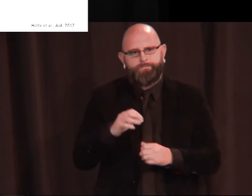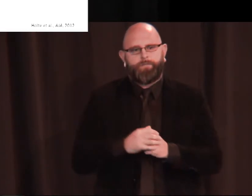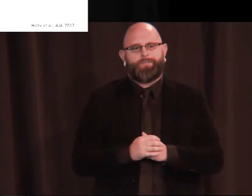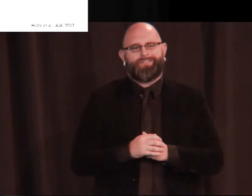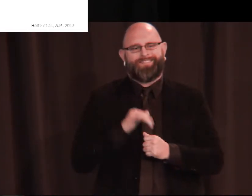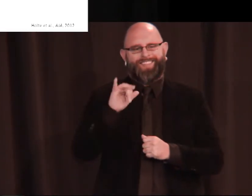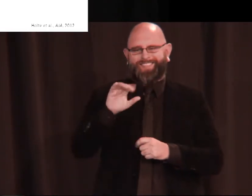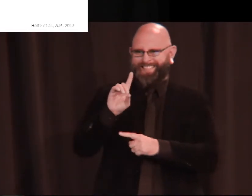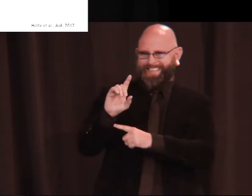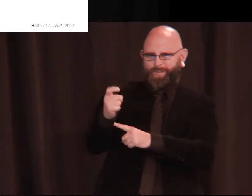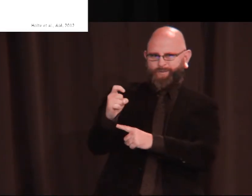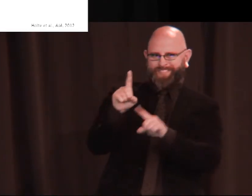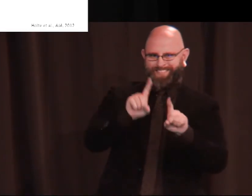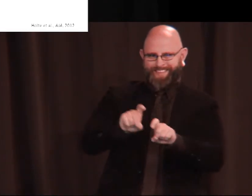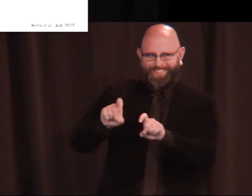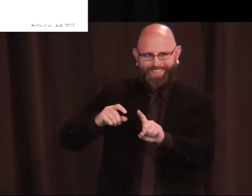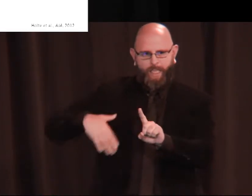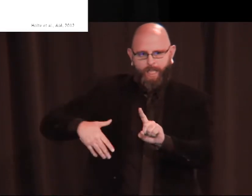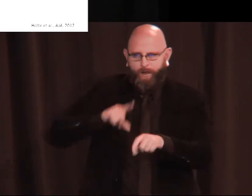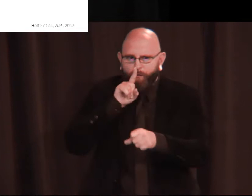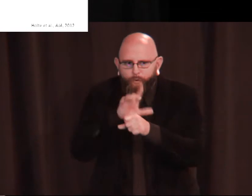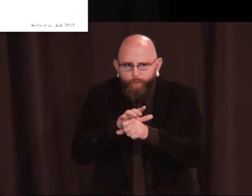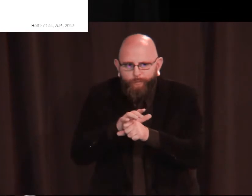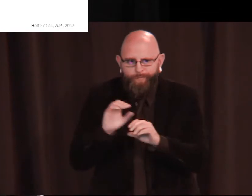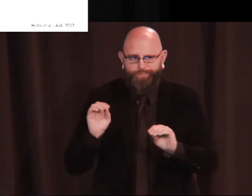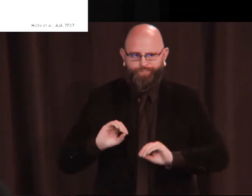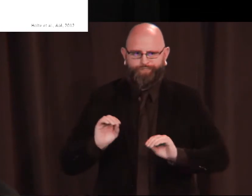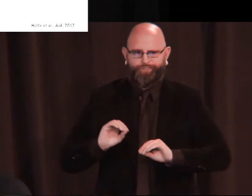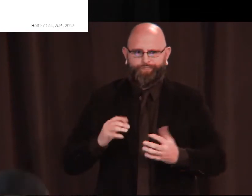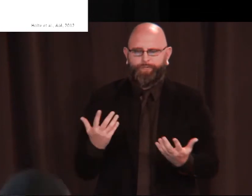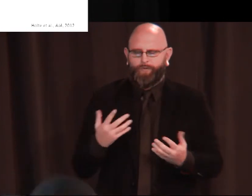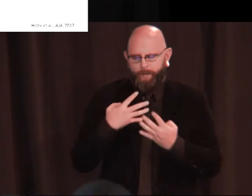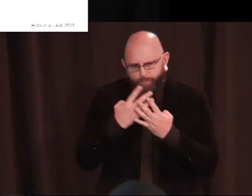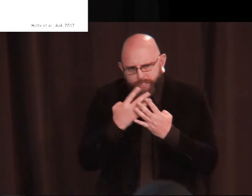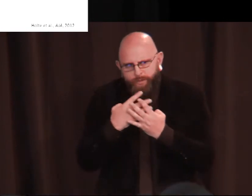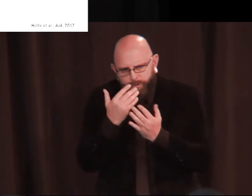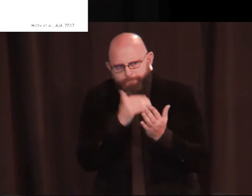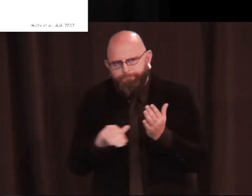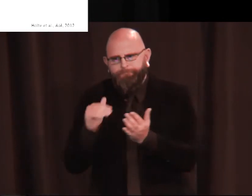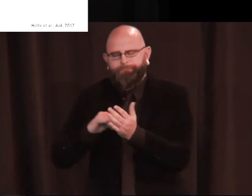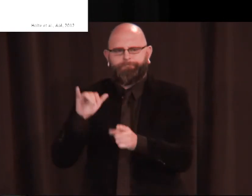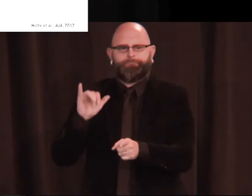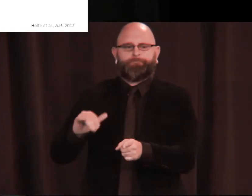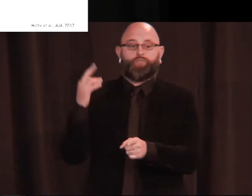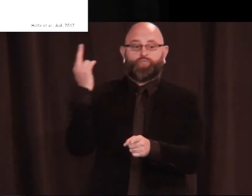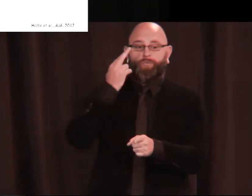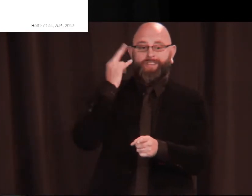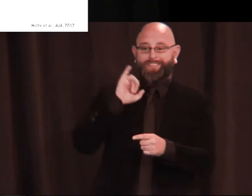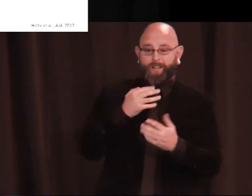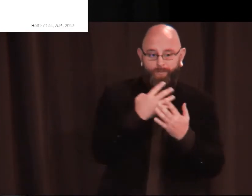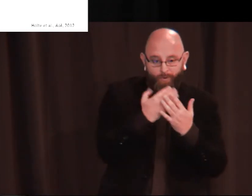And, so, that was one practice implication that we found that we shouldn't be rescreening the kids over and over and over again.